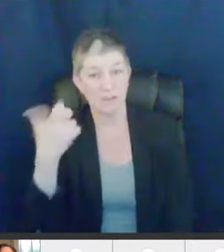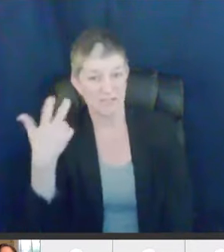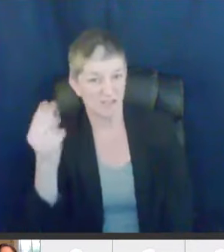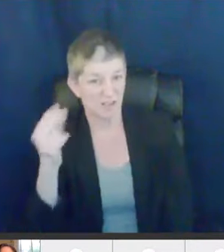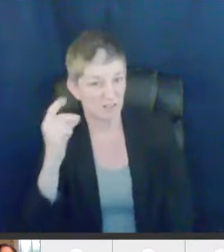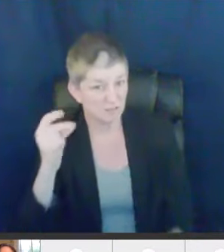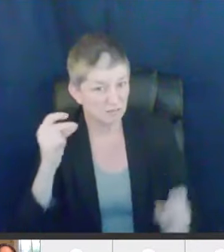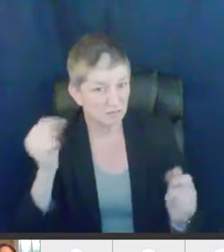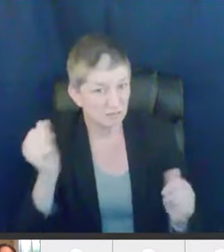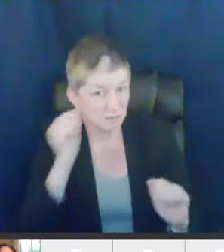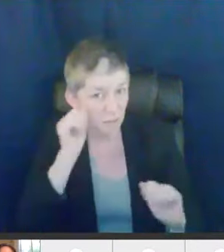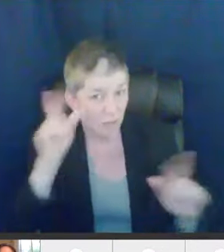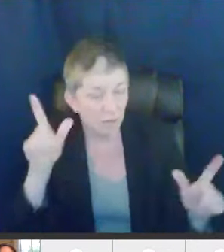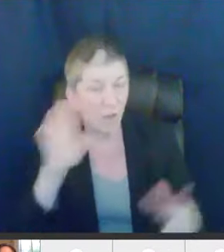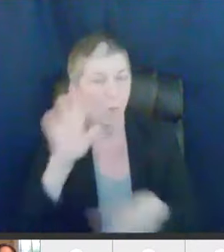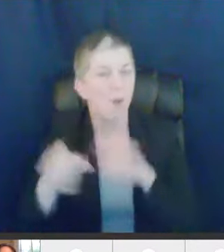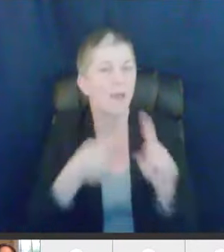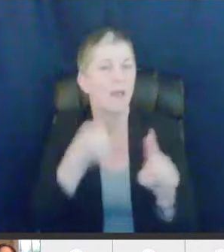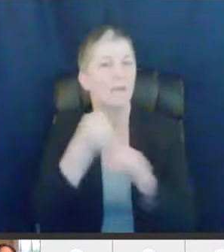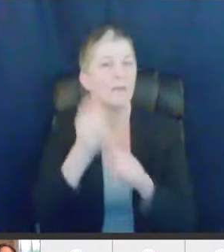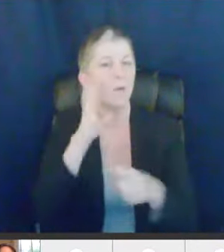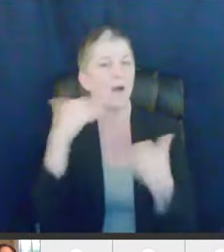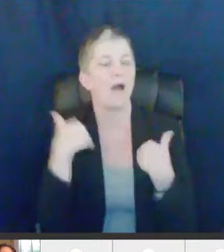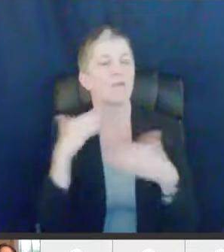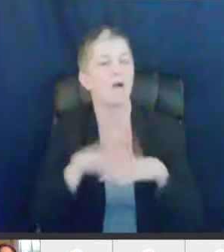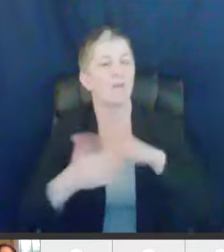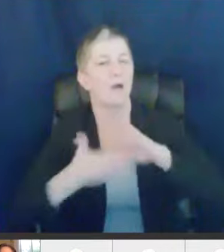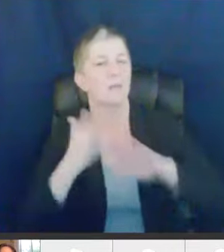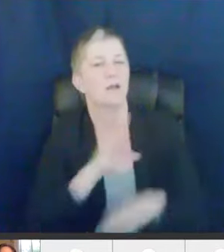it have on the operation of your public health strategies as you continue to